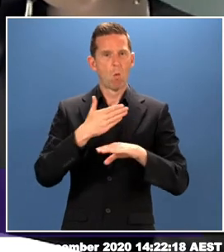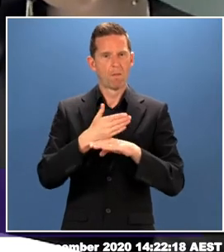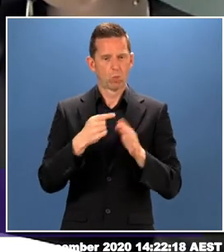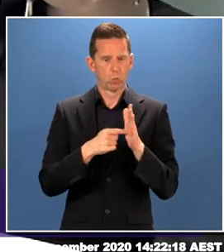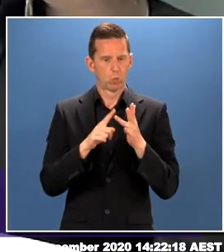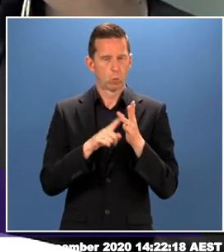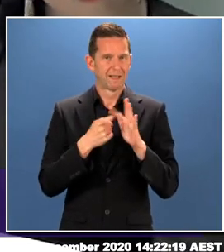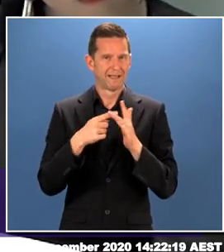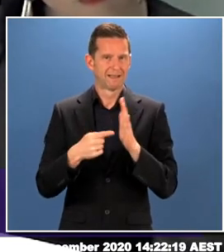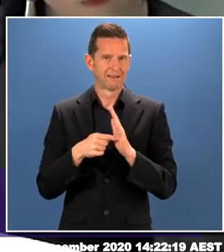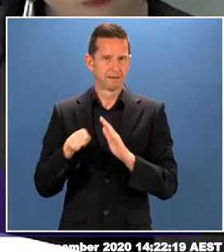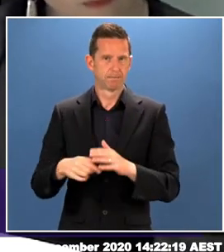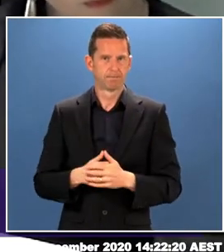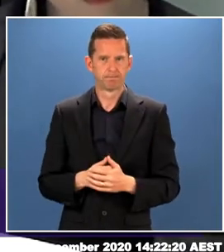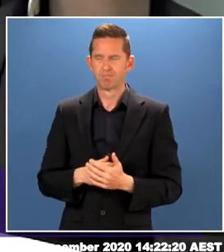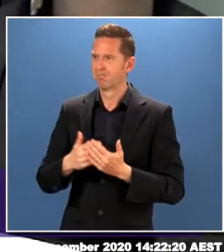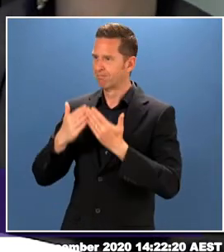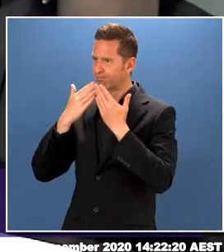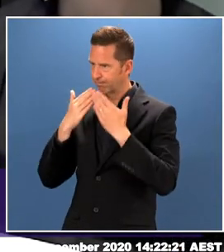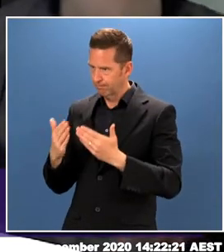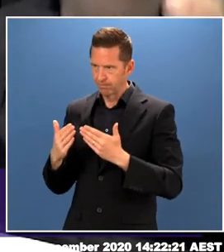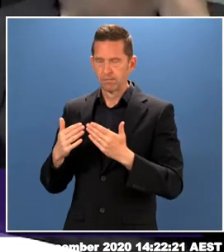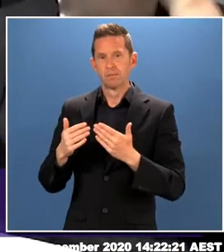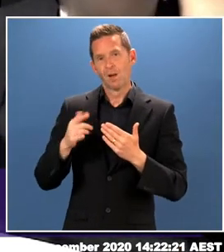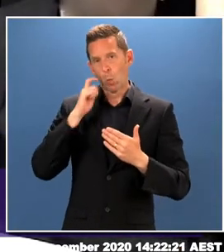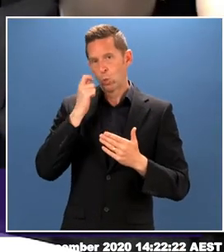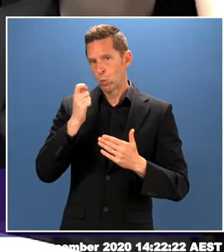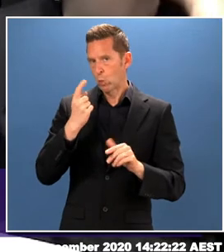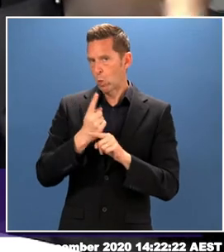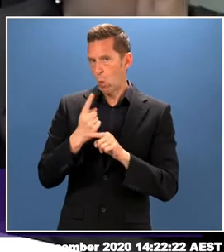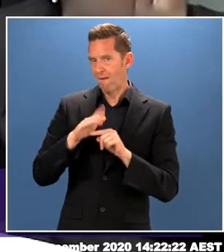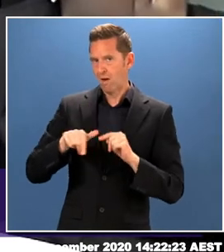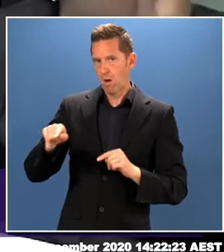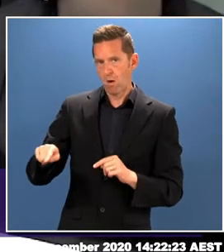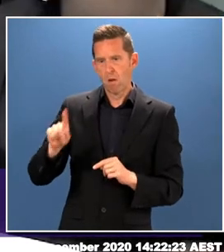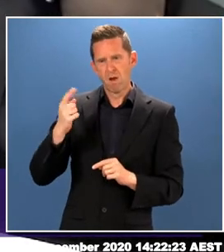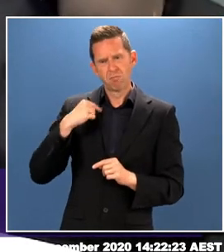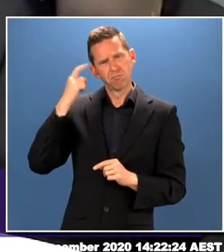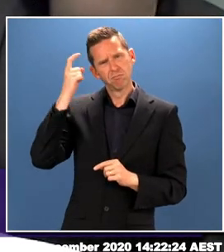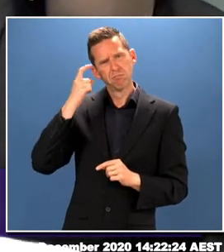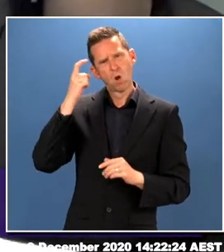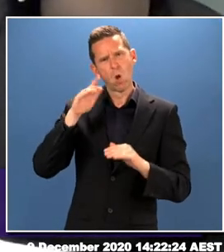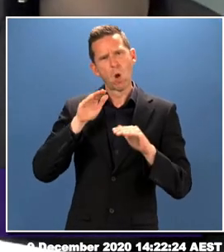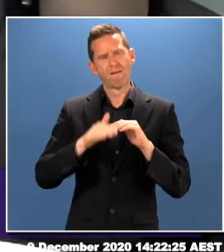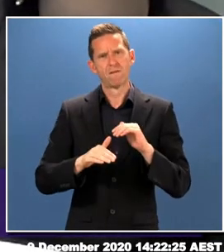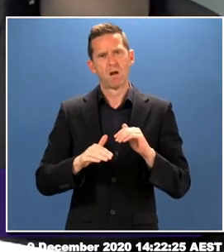Thank you. And we will come to the Toolkit shortly, but I'm interested as to what was the impetus of actually starting this project?